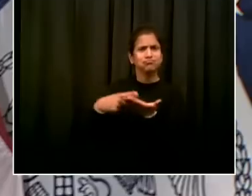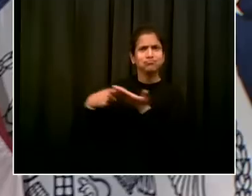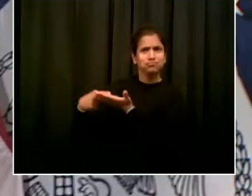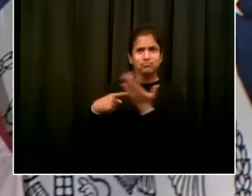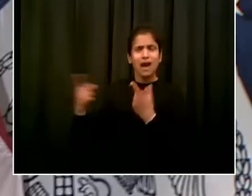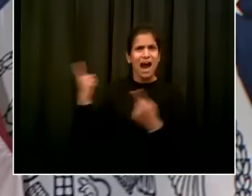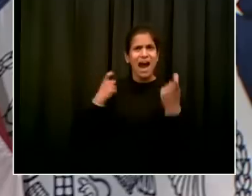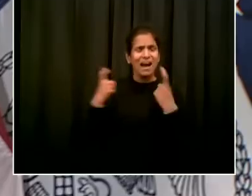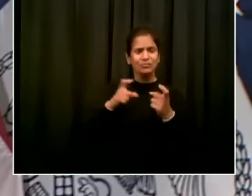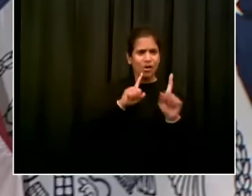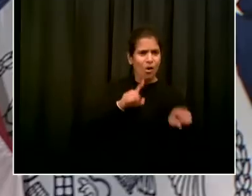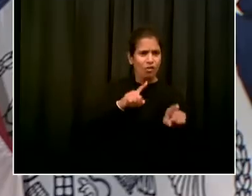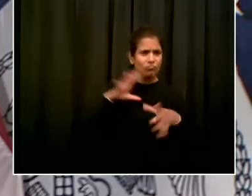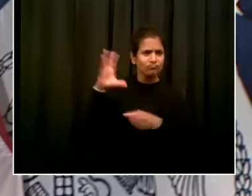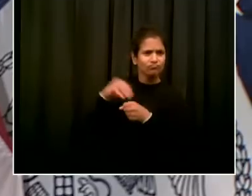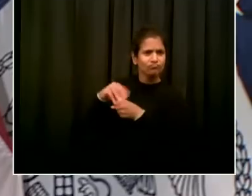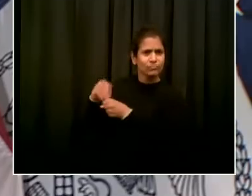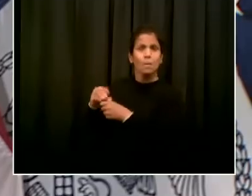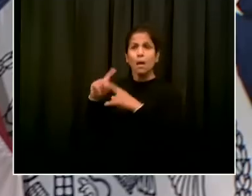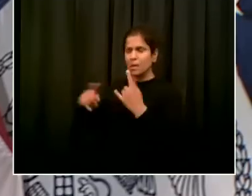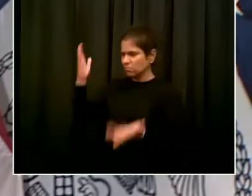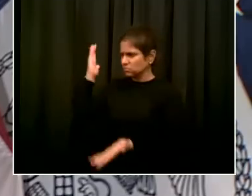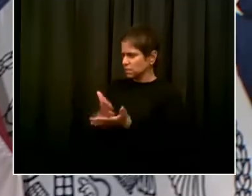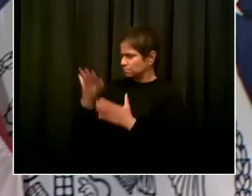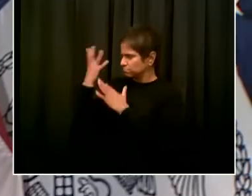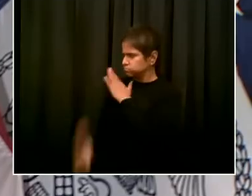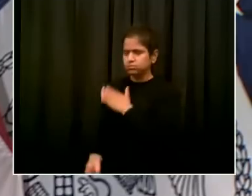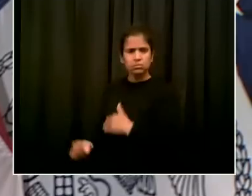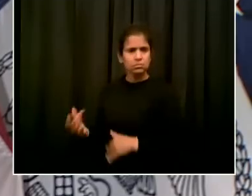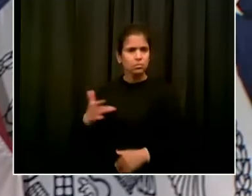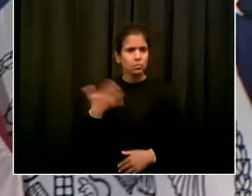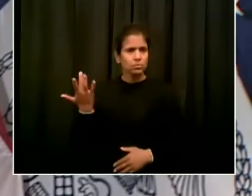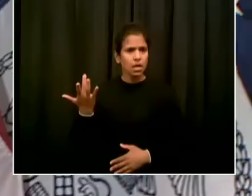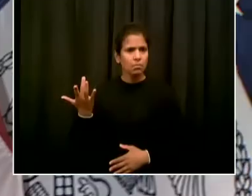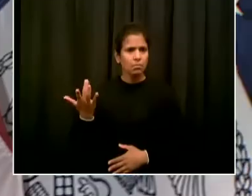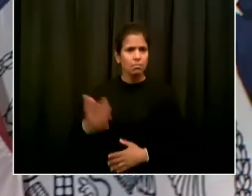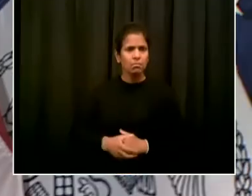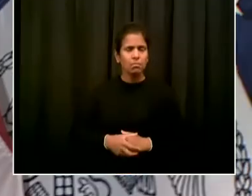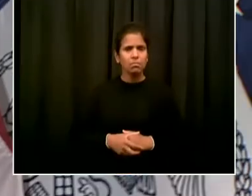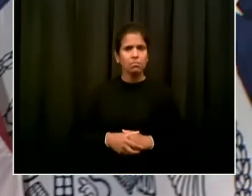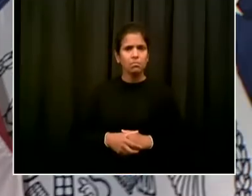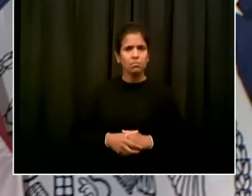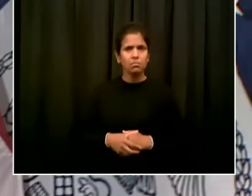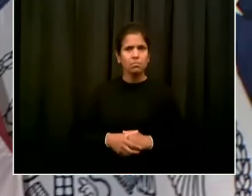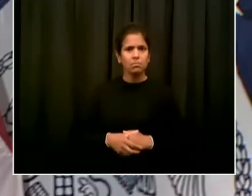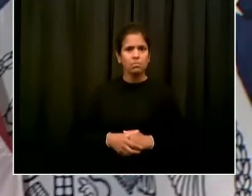PEOPLE? THE PRESS OFFICE IS NOT NEARLY AS RESPONSIVE AS S YOURS.